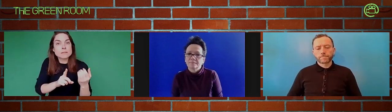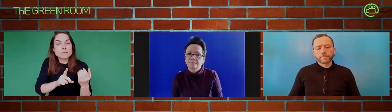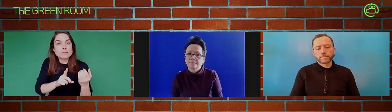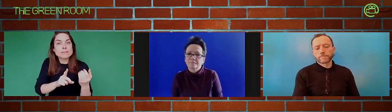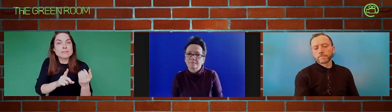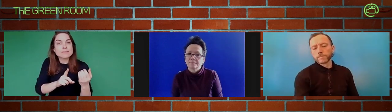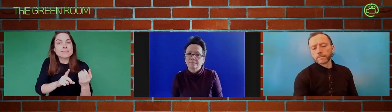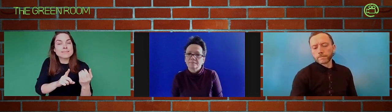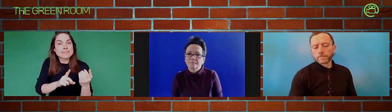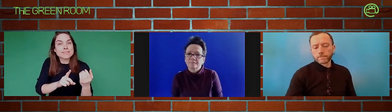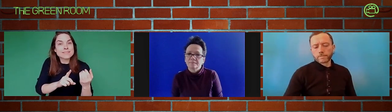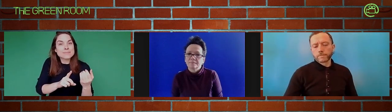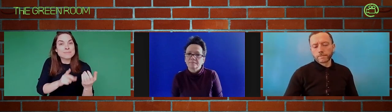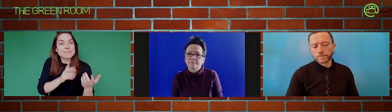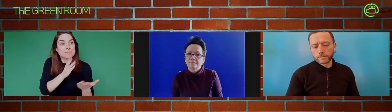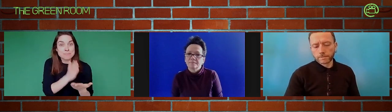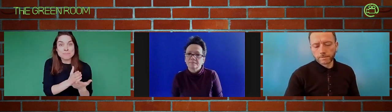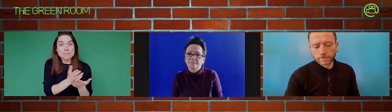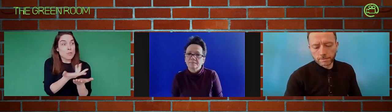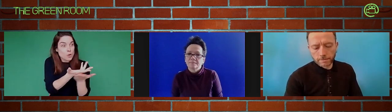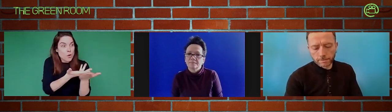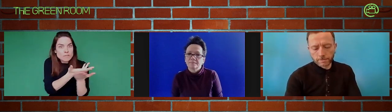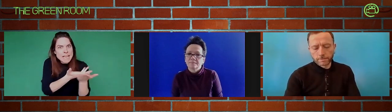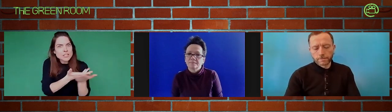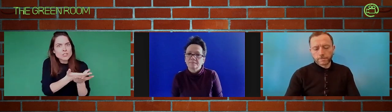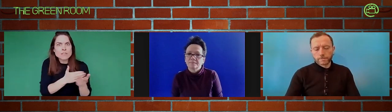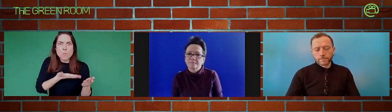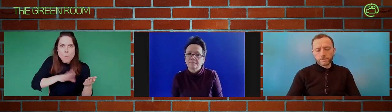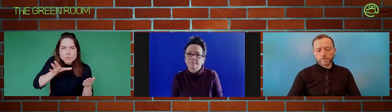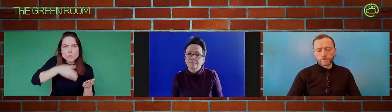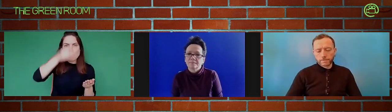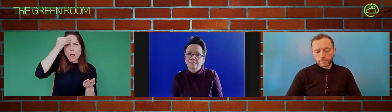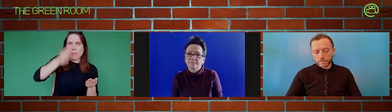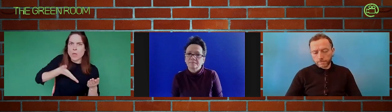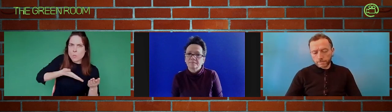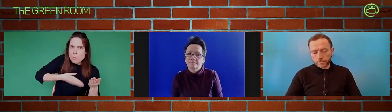to to be able to create a much more inclusive industry. So